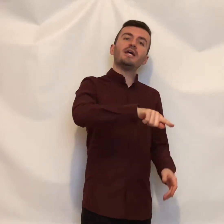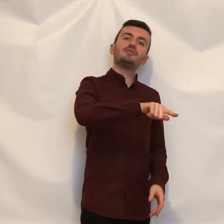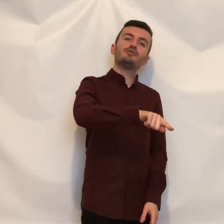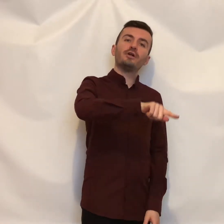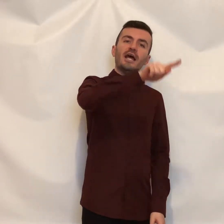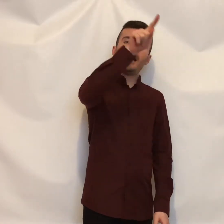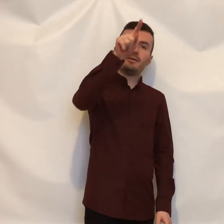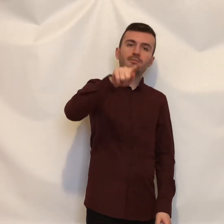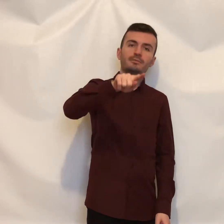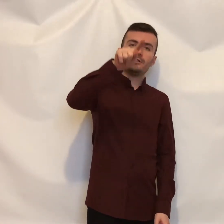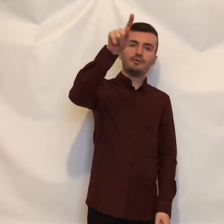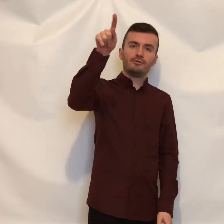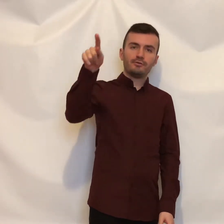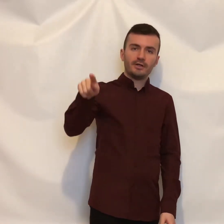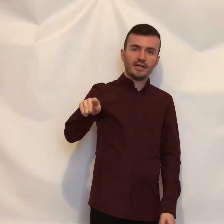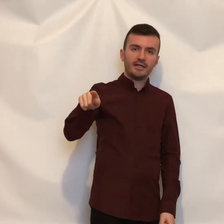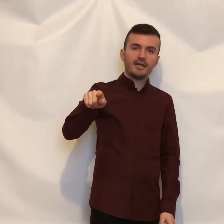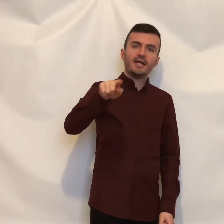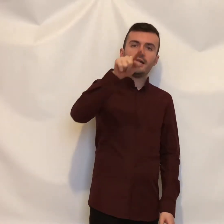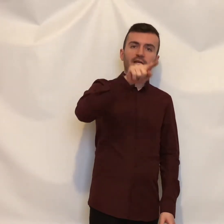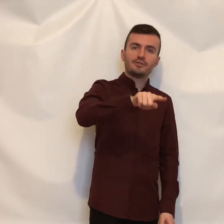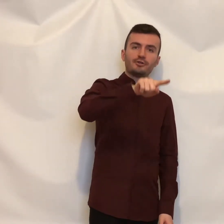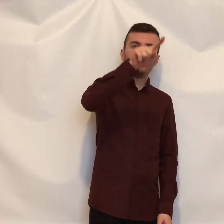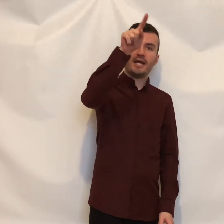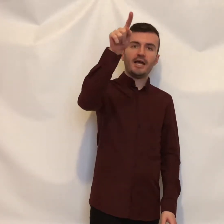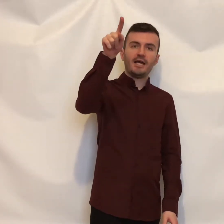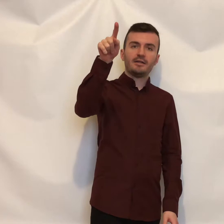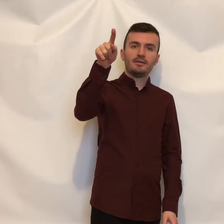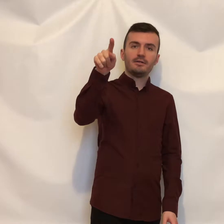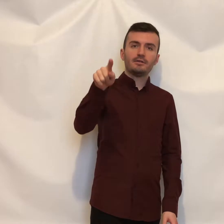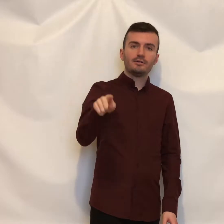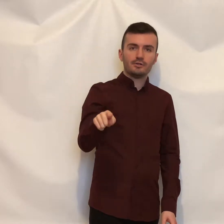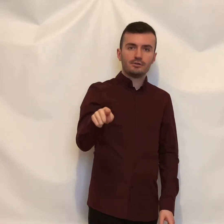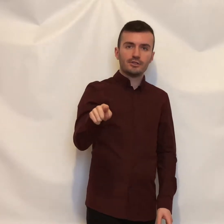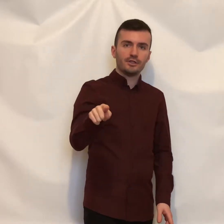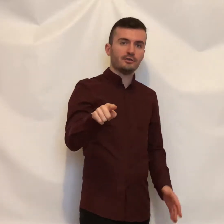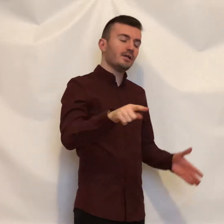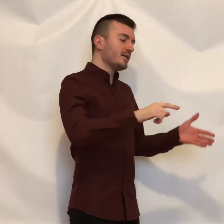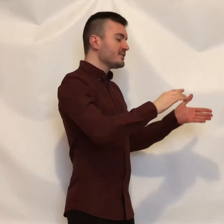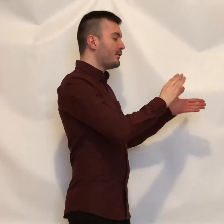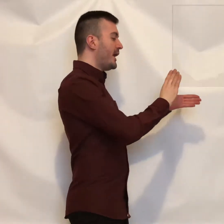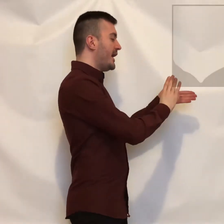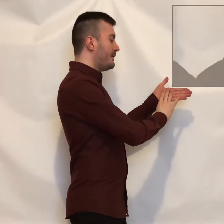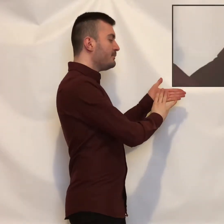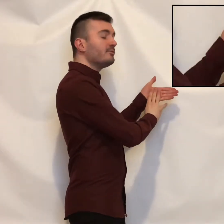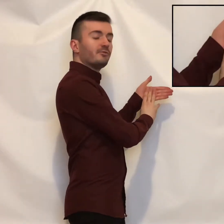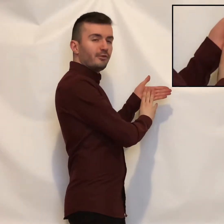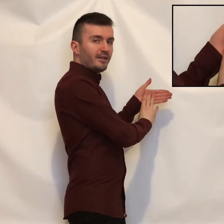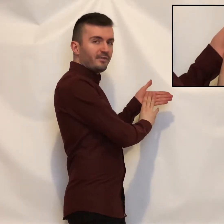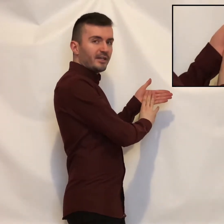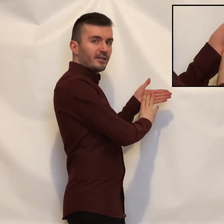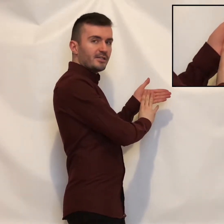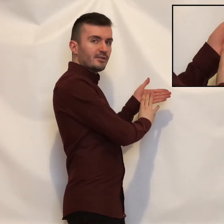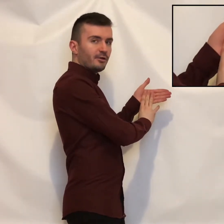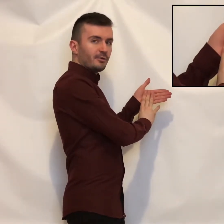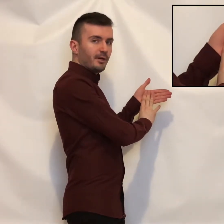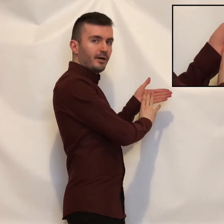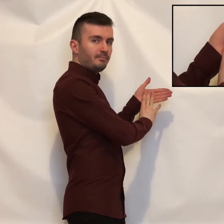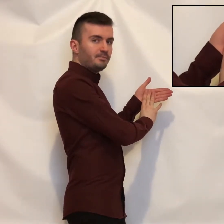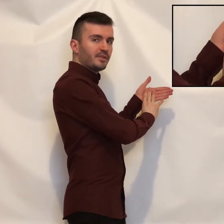and as you do 'm' you'd do three [lines] and 'n', two [lines] so, 'm', three fingers on your palm